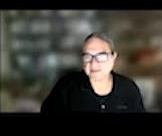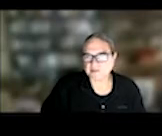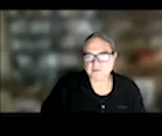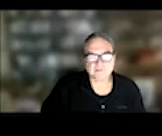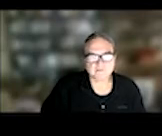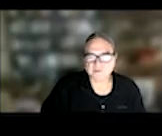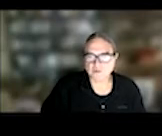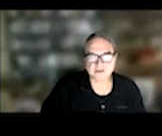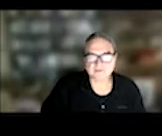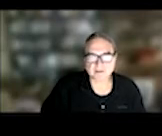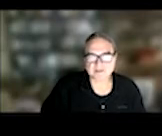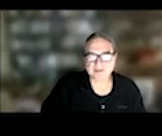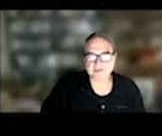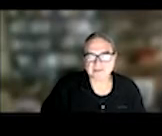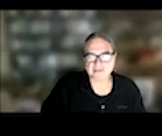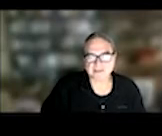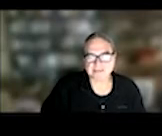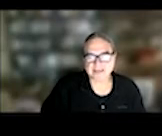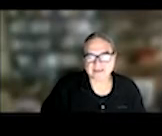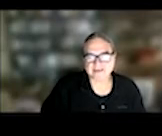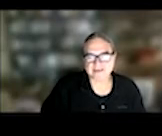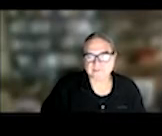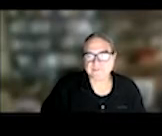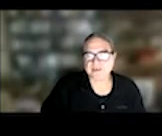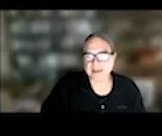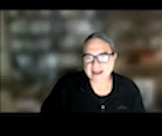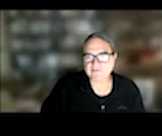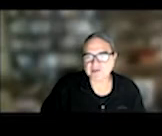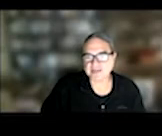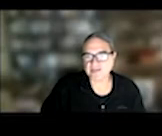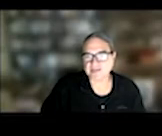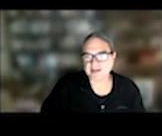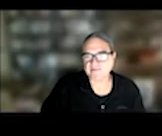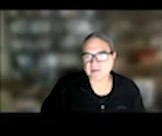like two totally different populations in the same state and the average age of death for American